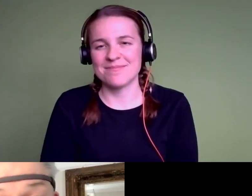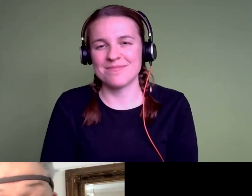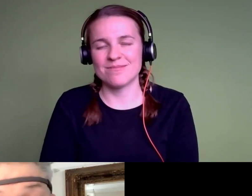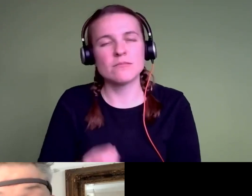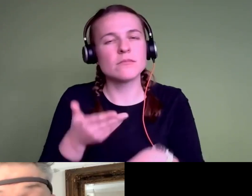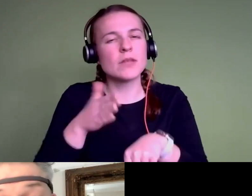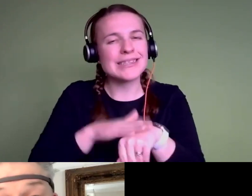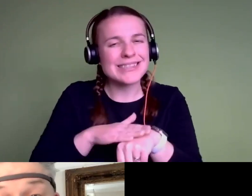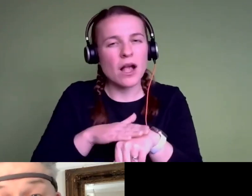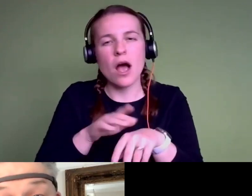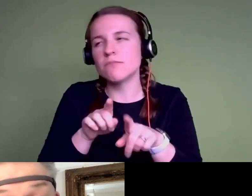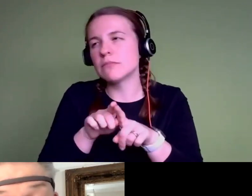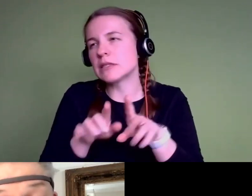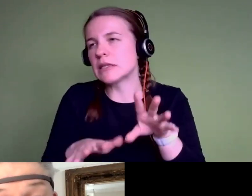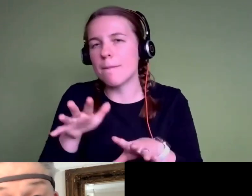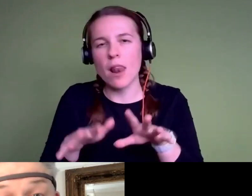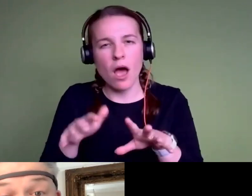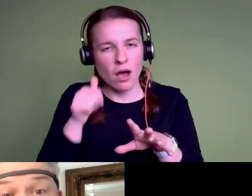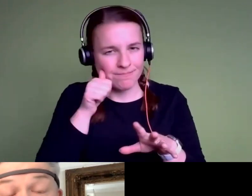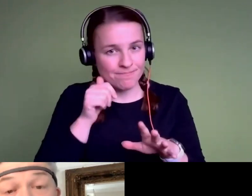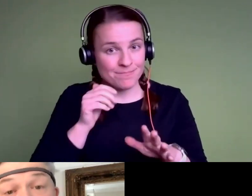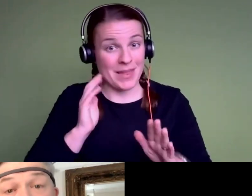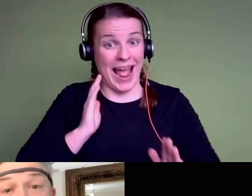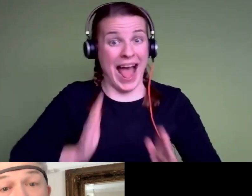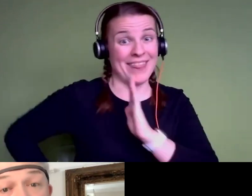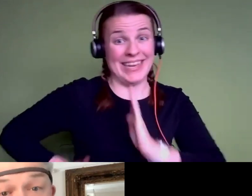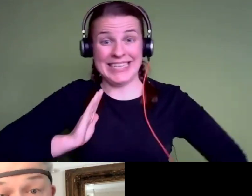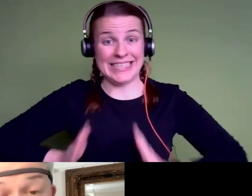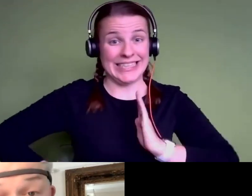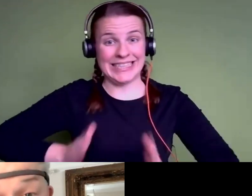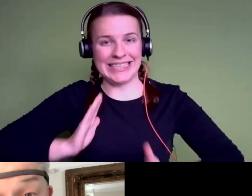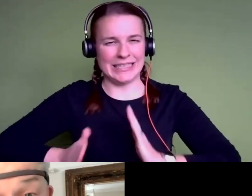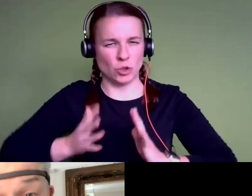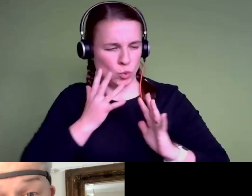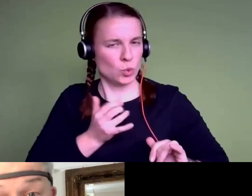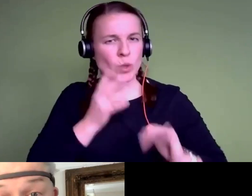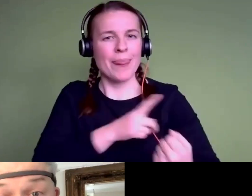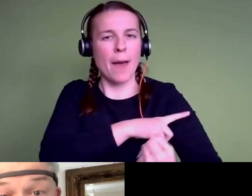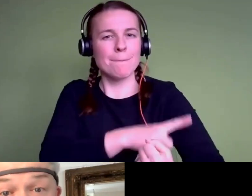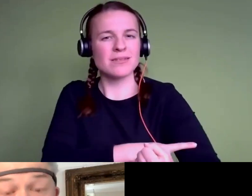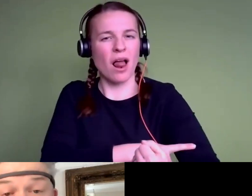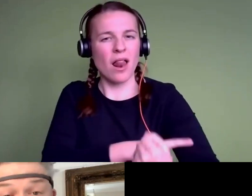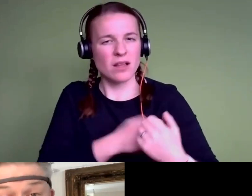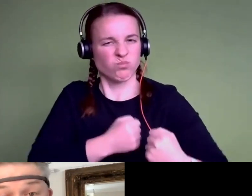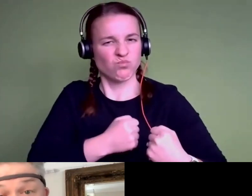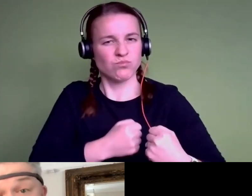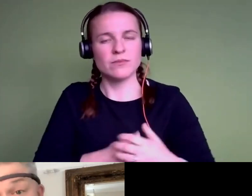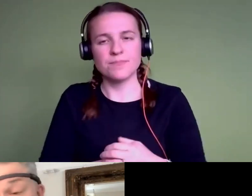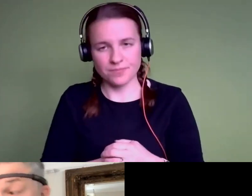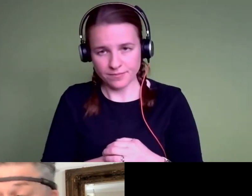stickers , and these tiny stickers are similar to what we would put